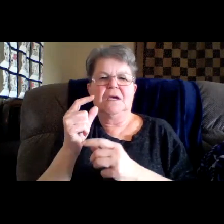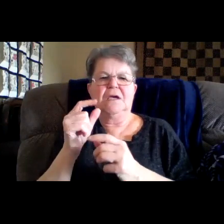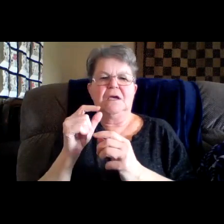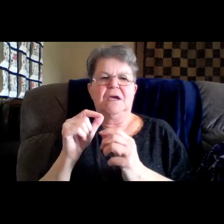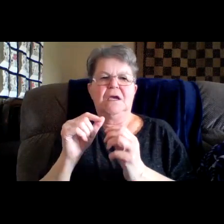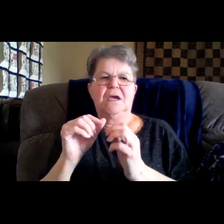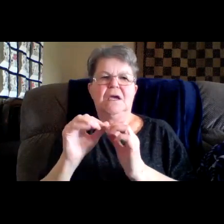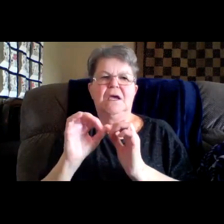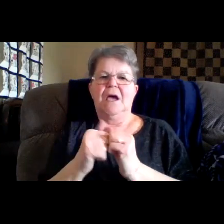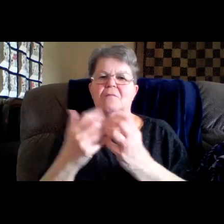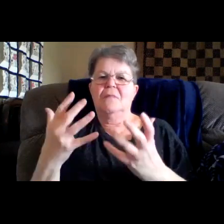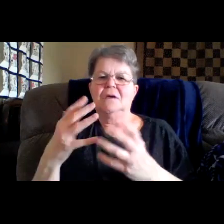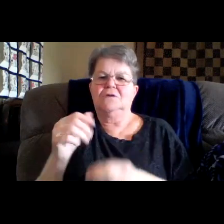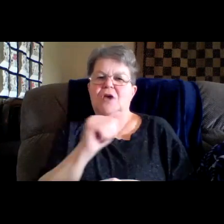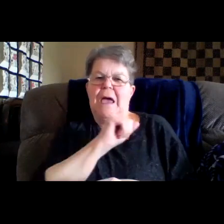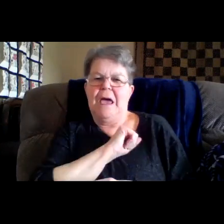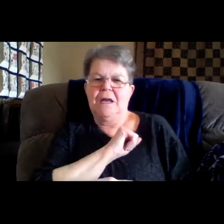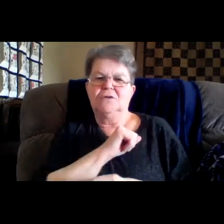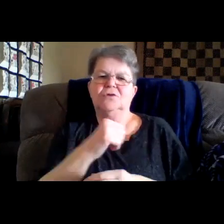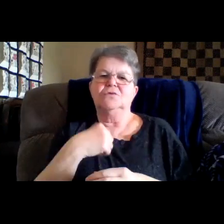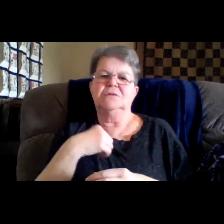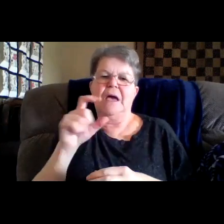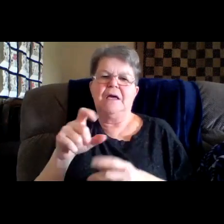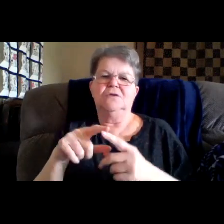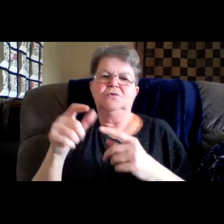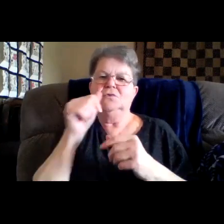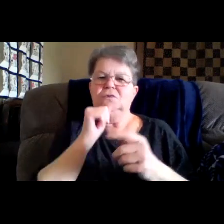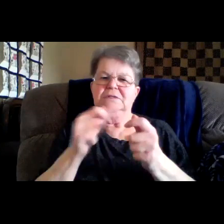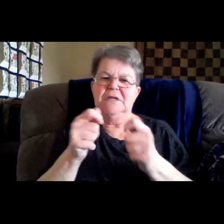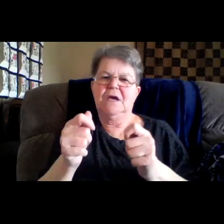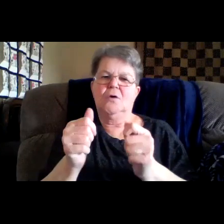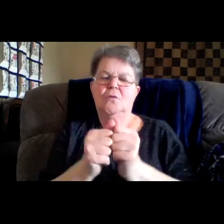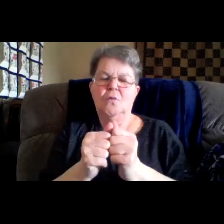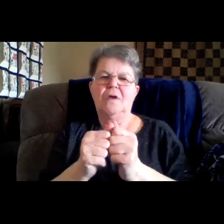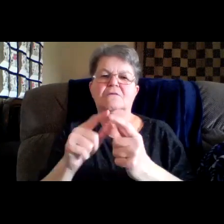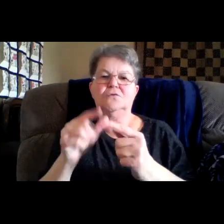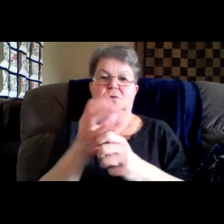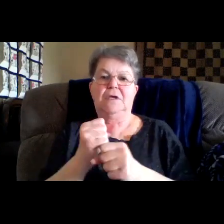that I had to deal with to get where I'm at right now. And that is based on